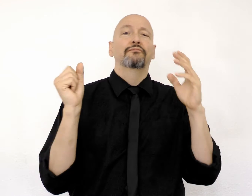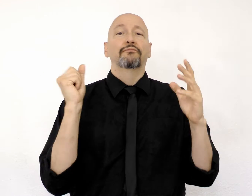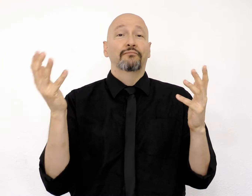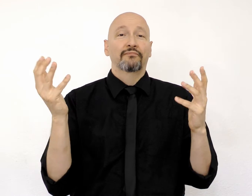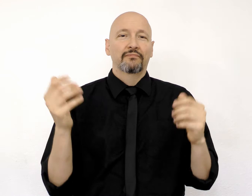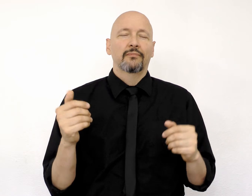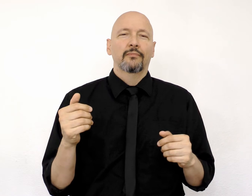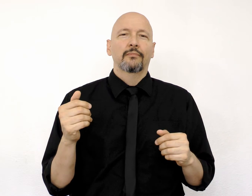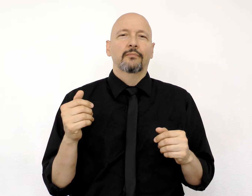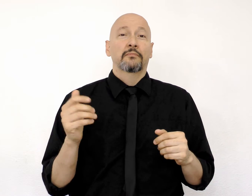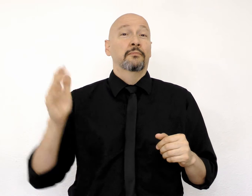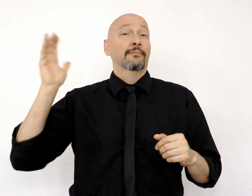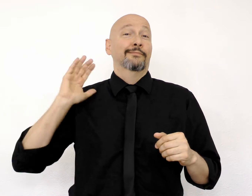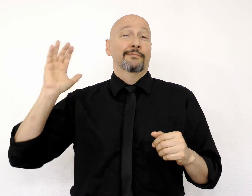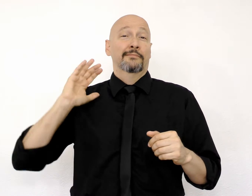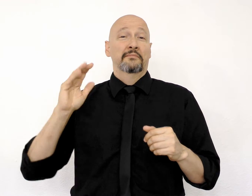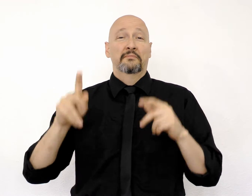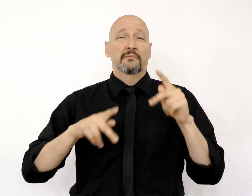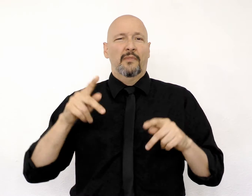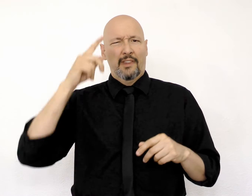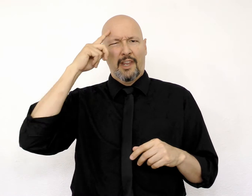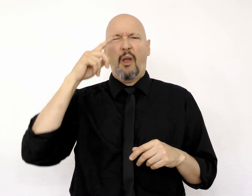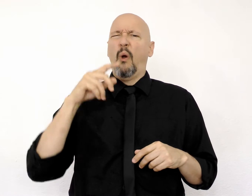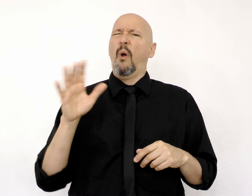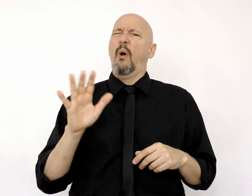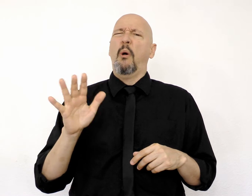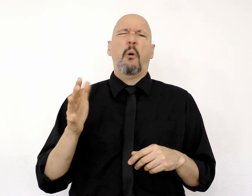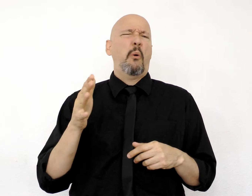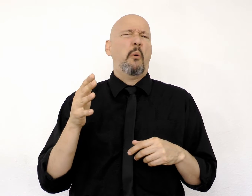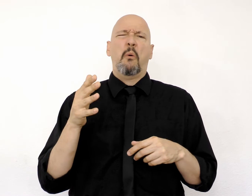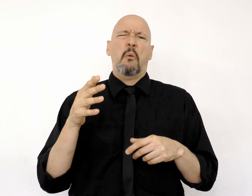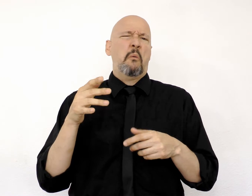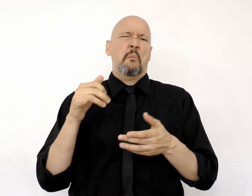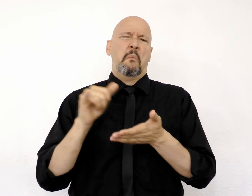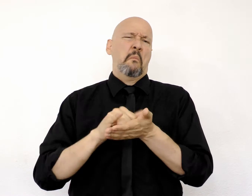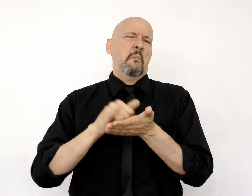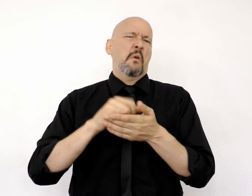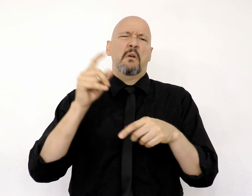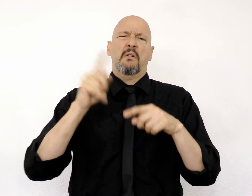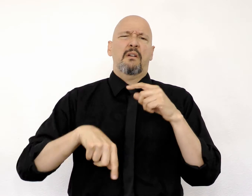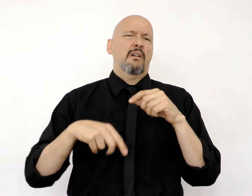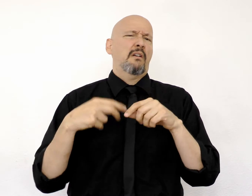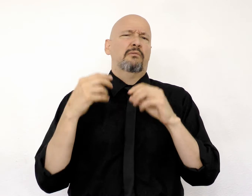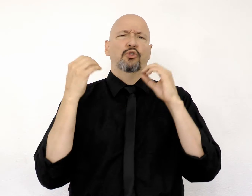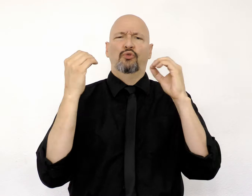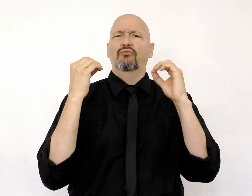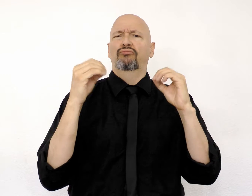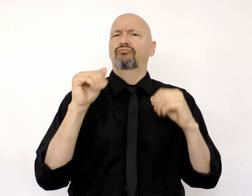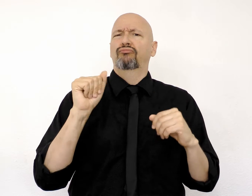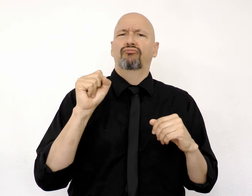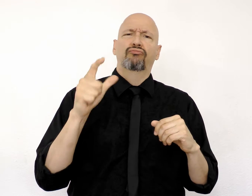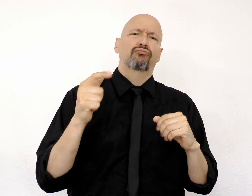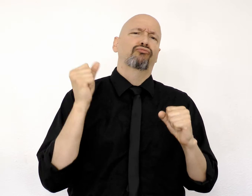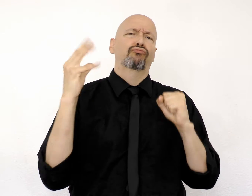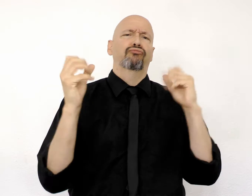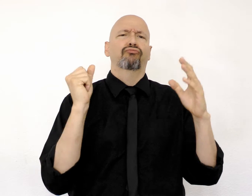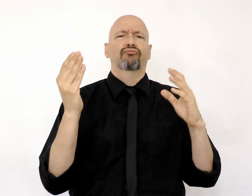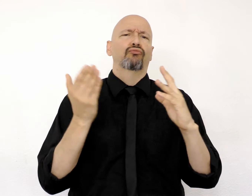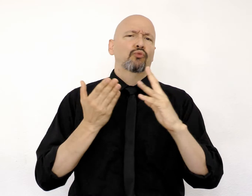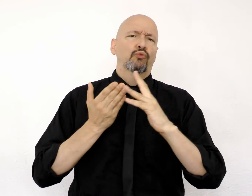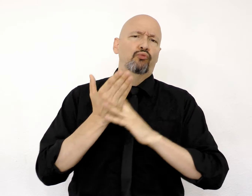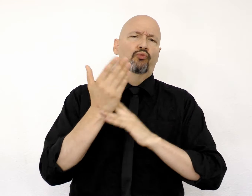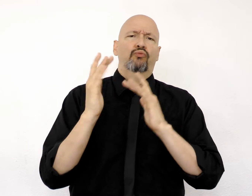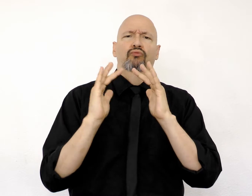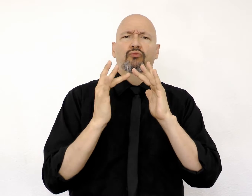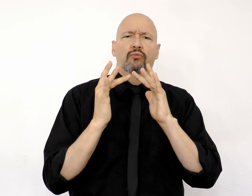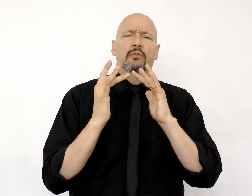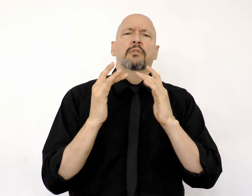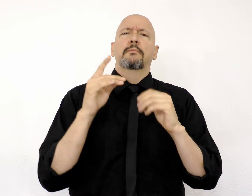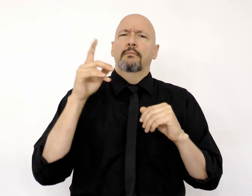In the past people thought, "That's impossible, you can't teach ASL / signing through the internet."